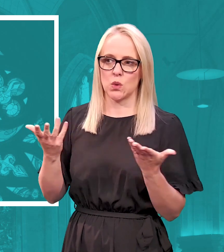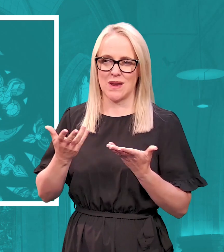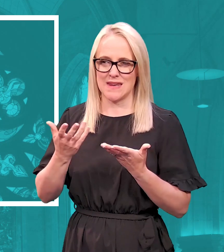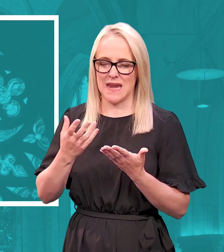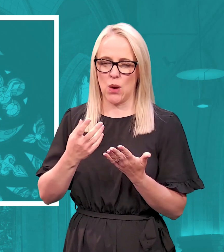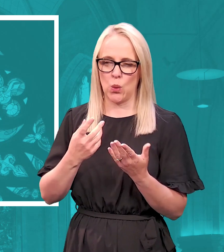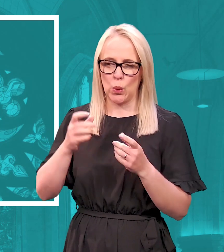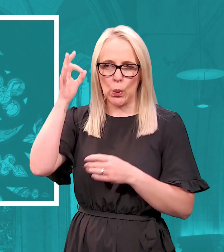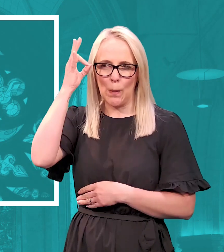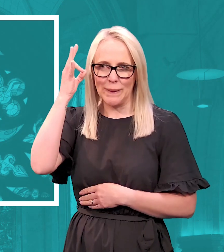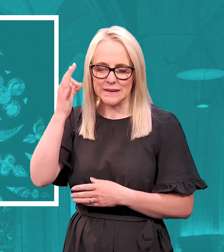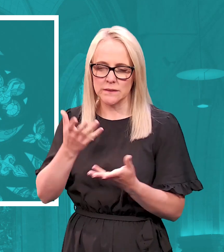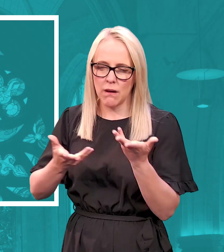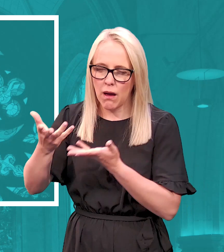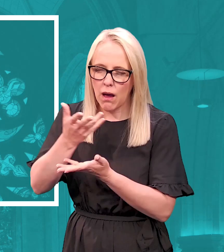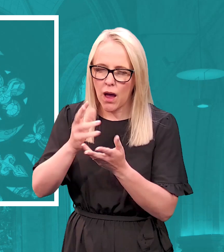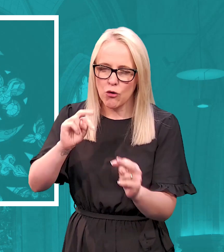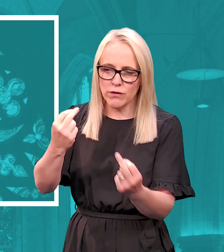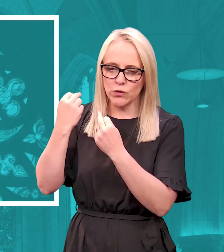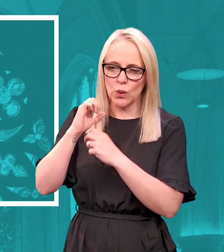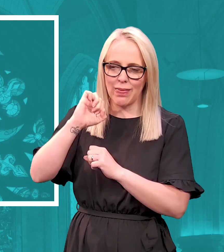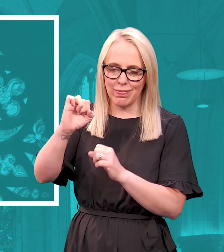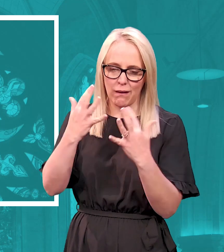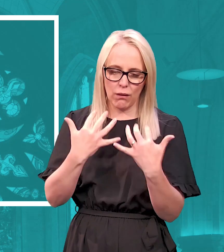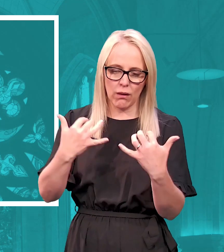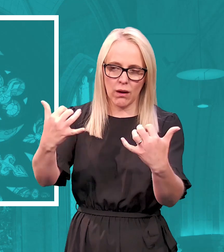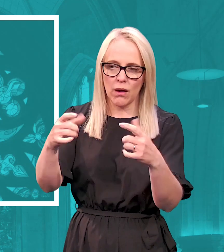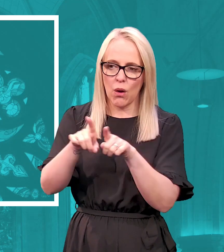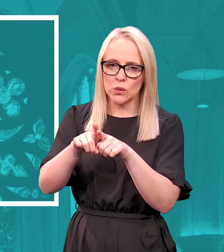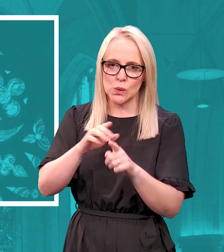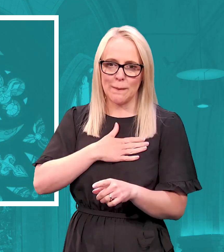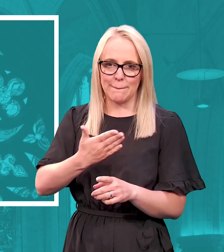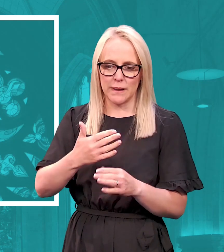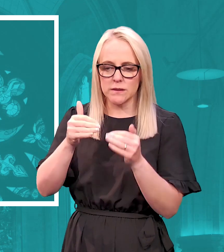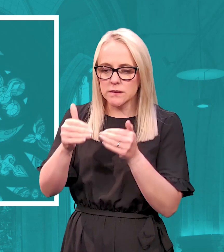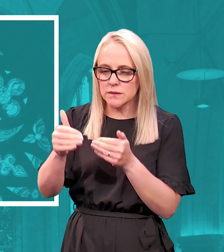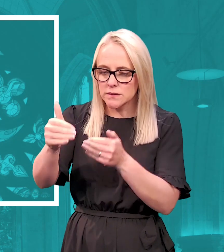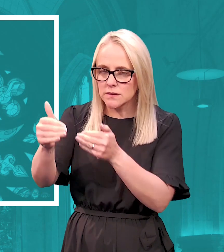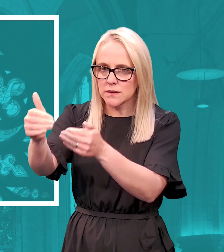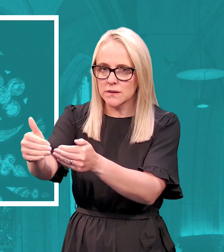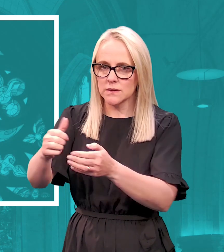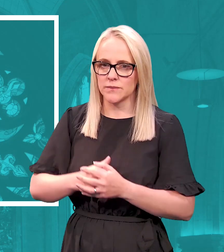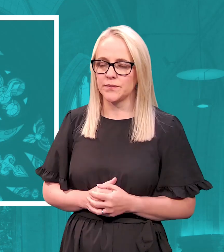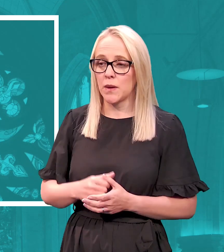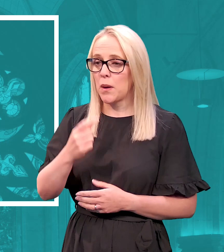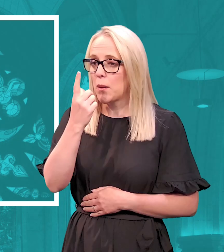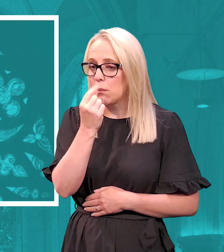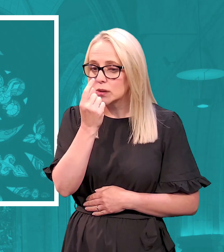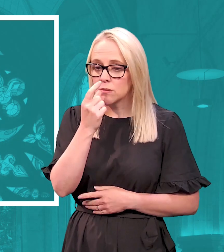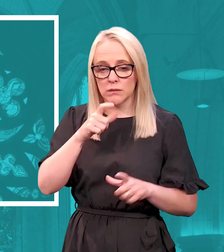and membership structures over the next session. They may be content to continue as they are